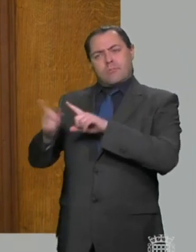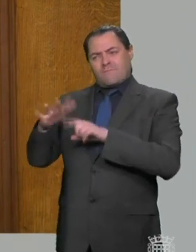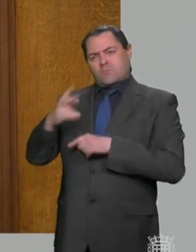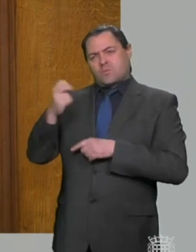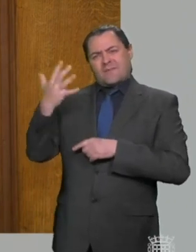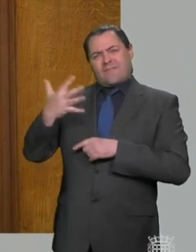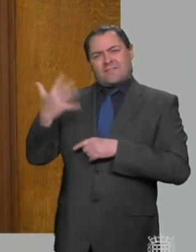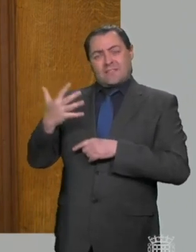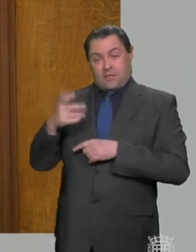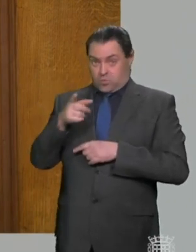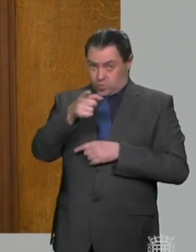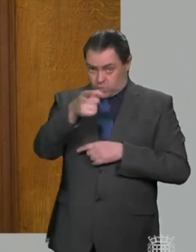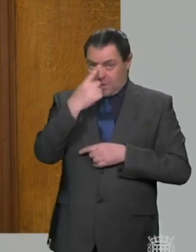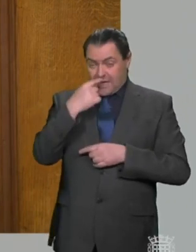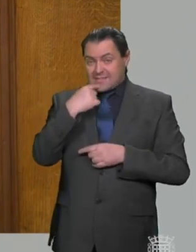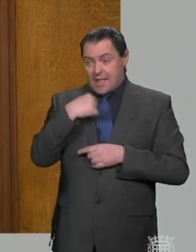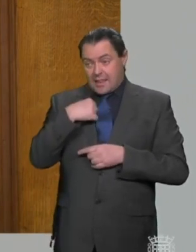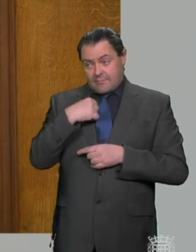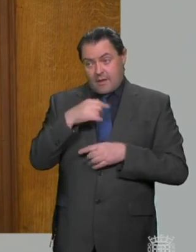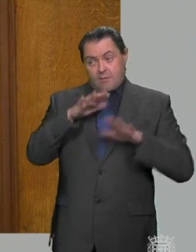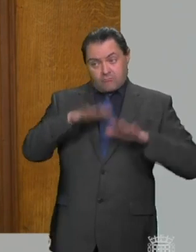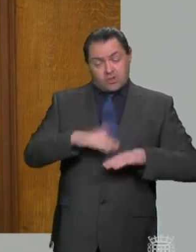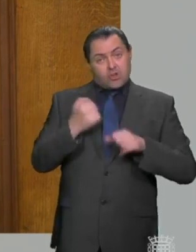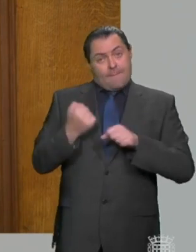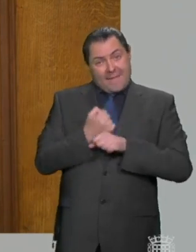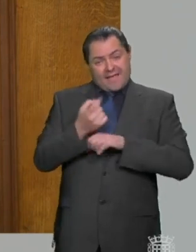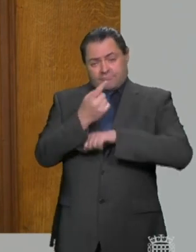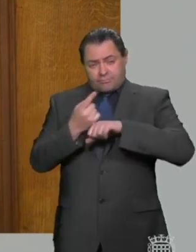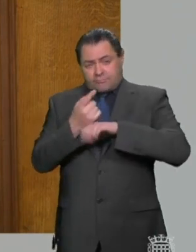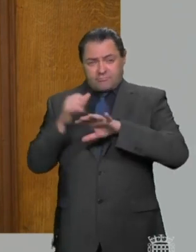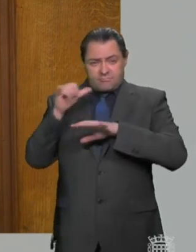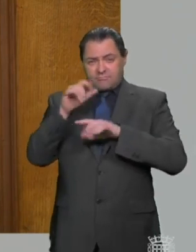look me in the eye and tell me that British-made weapons or components were not used in the war